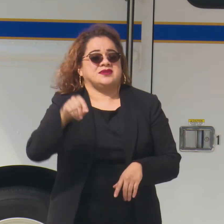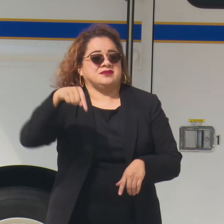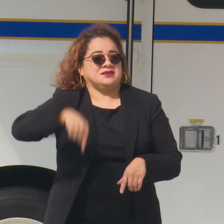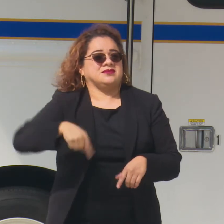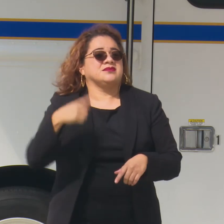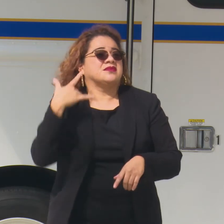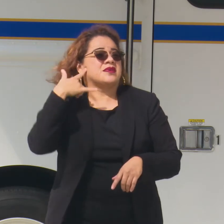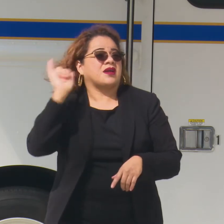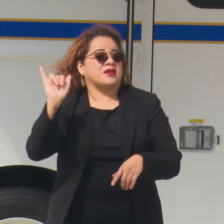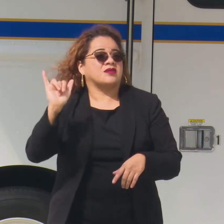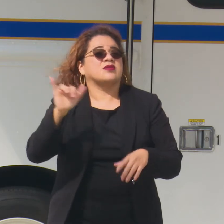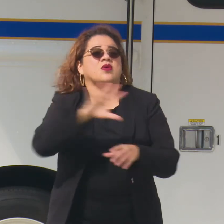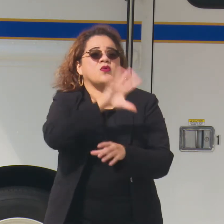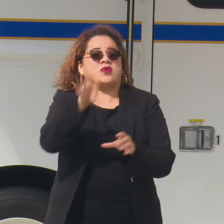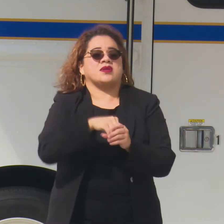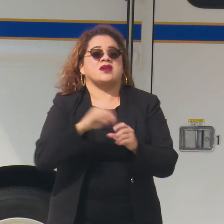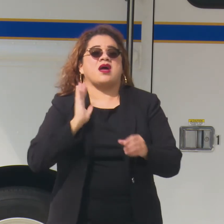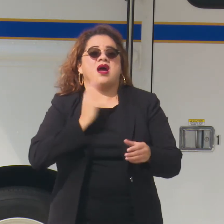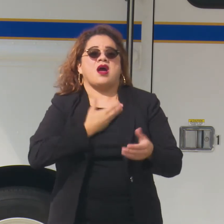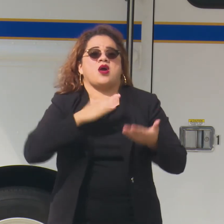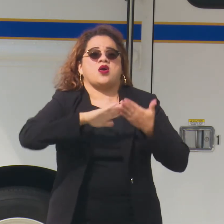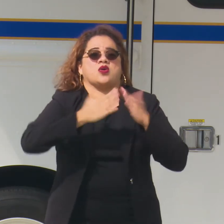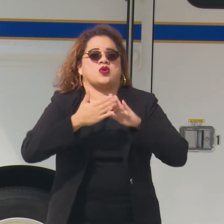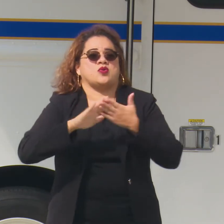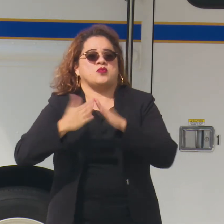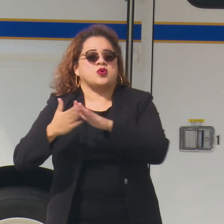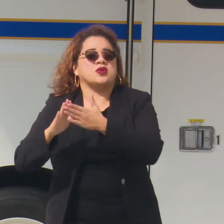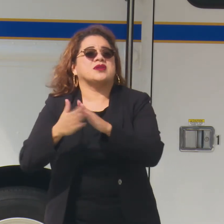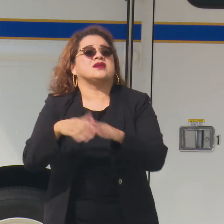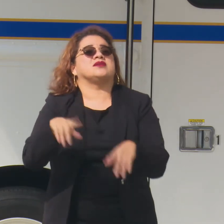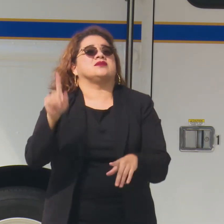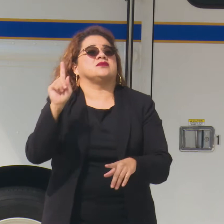from within our community the Latino population,